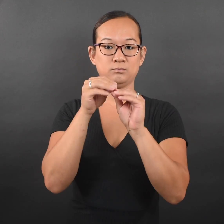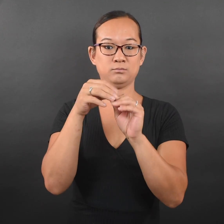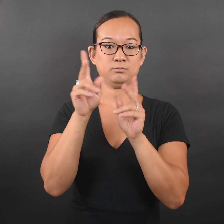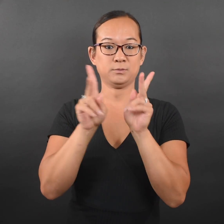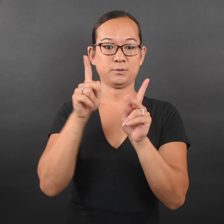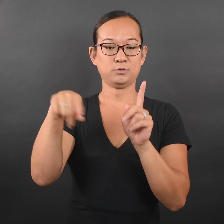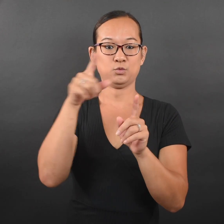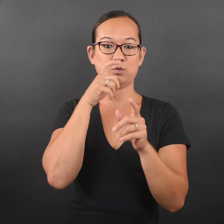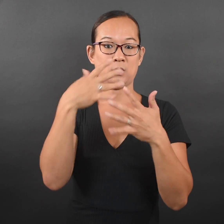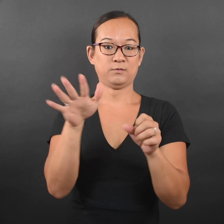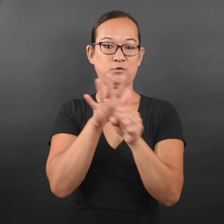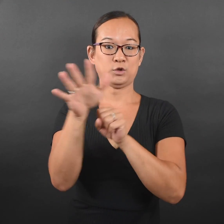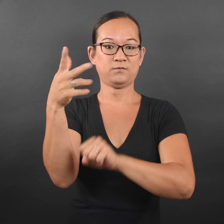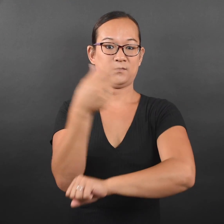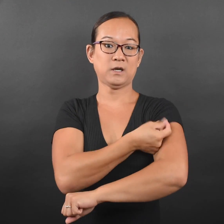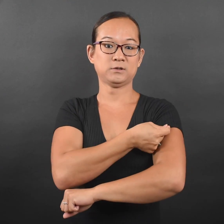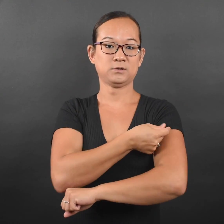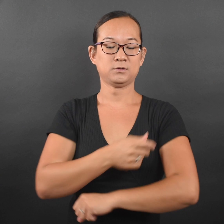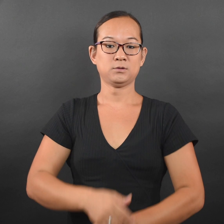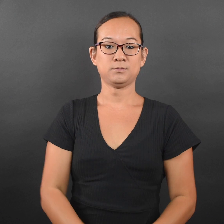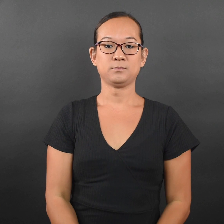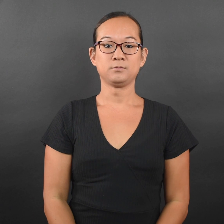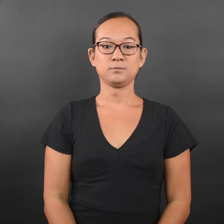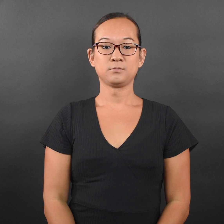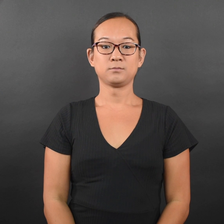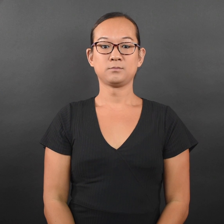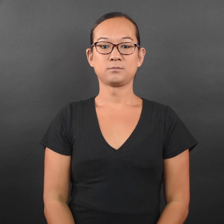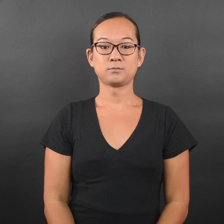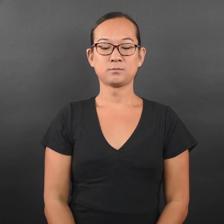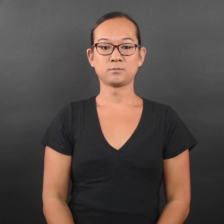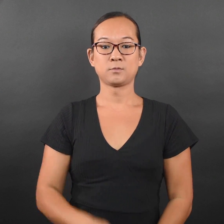vaccinated July 1st, 2021